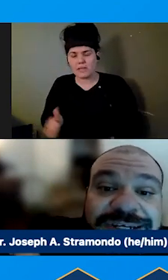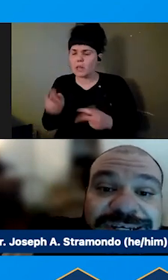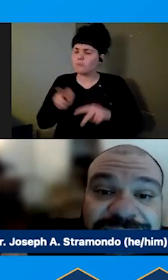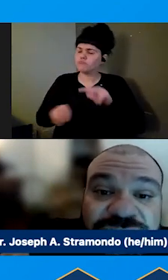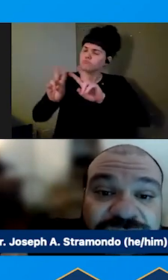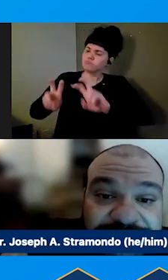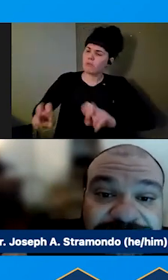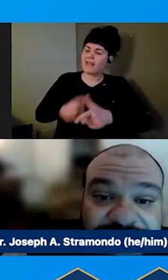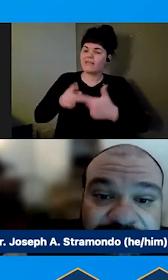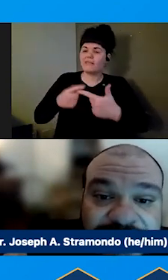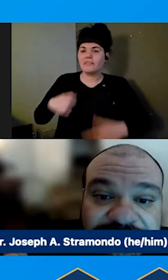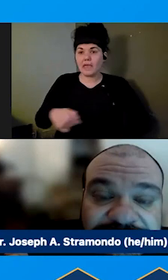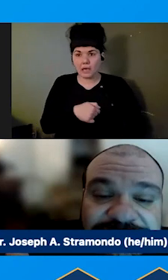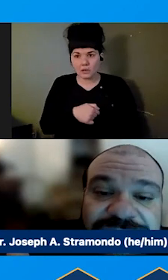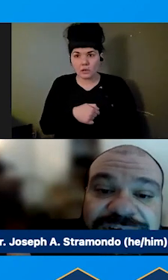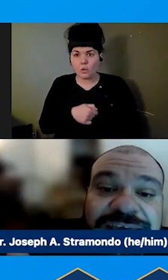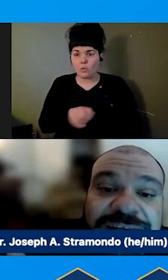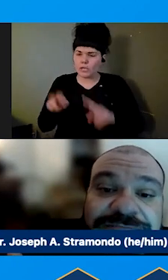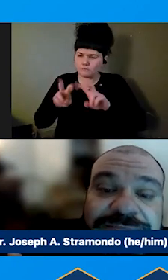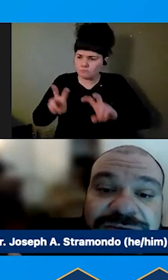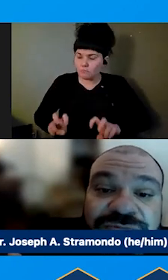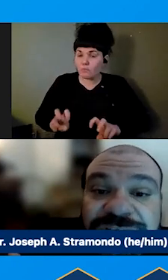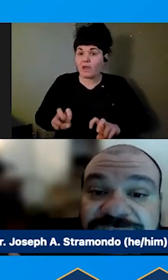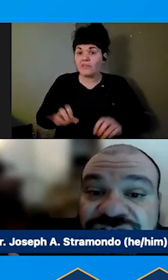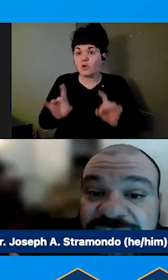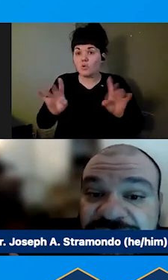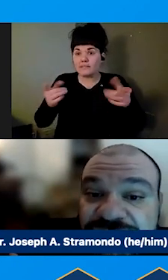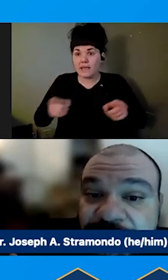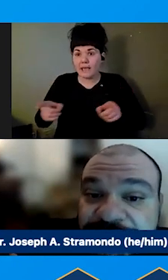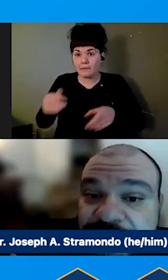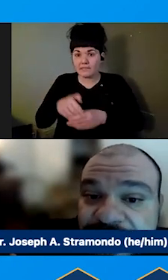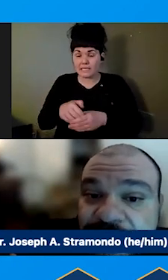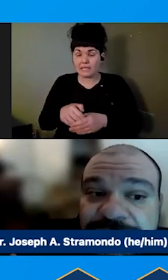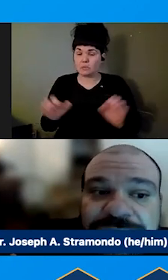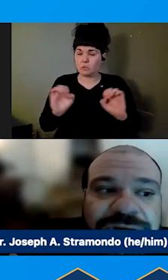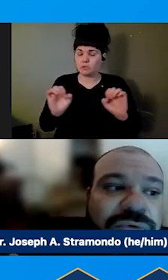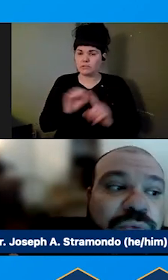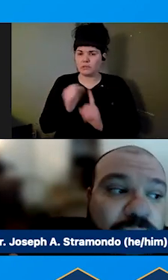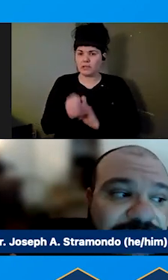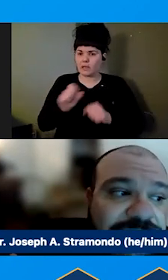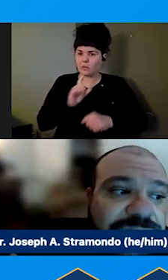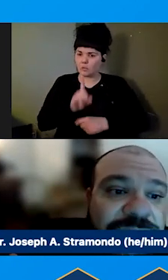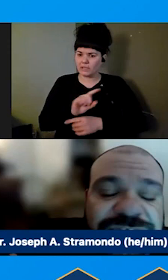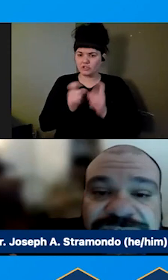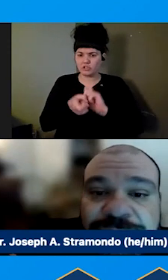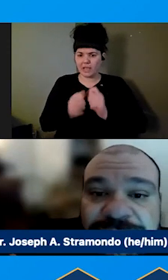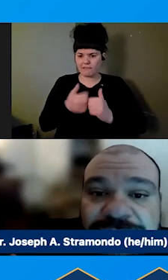that we have in crisis situations can really change how we think about what emergency